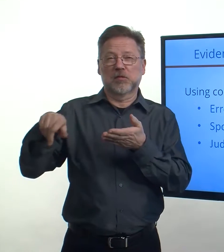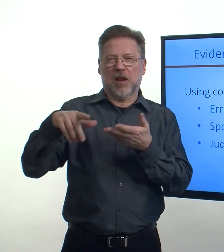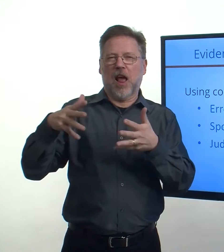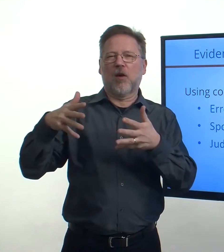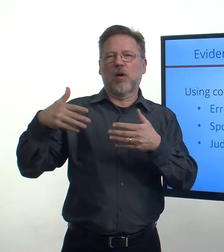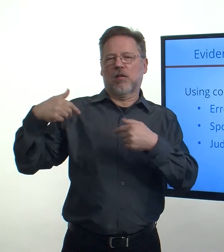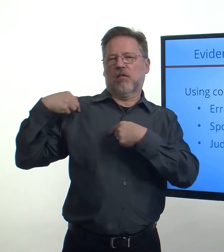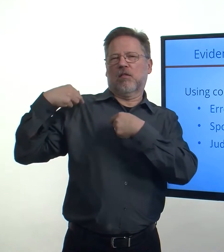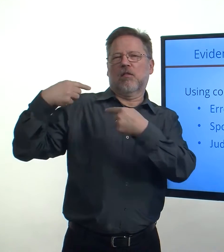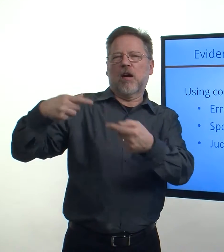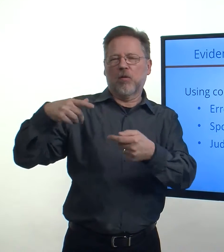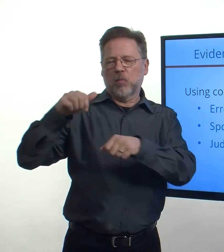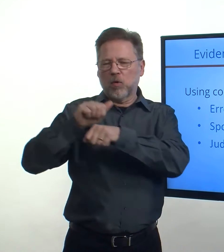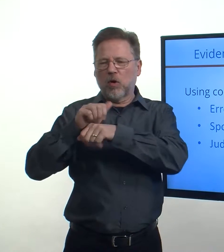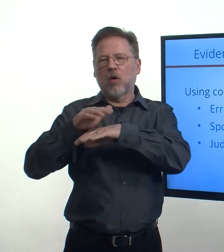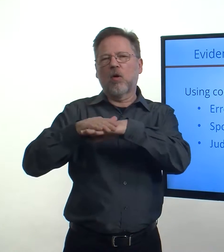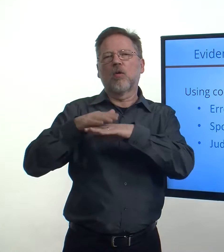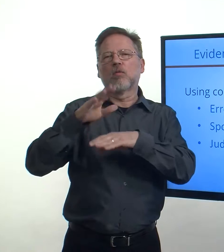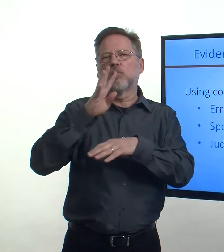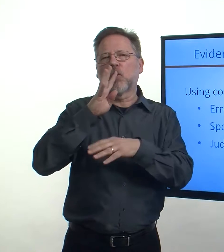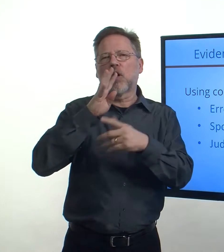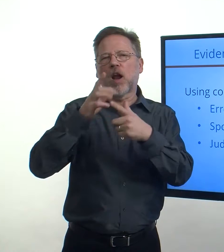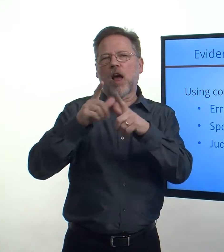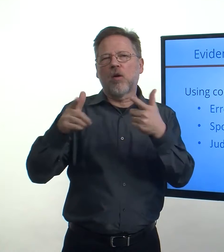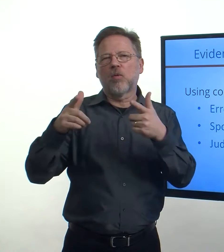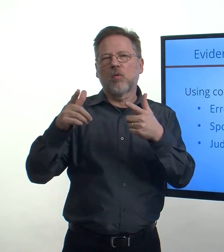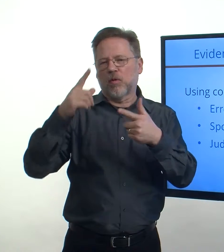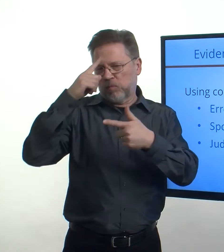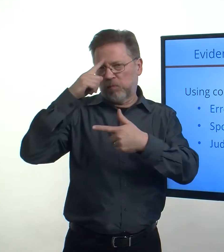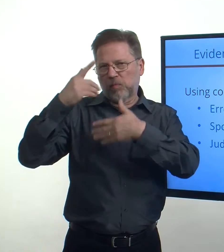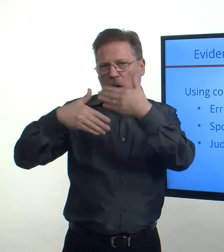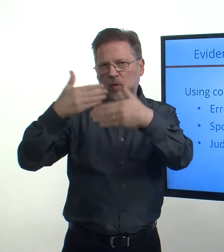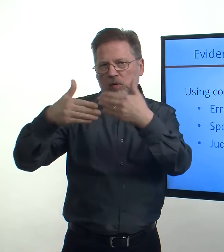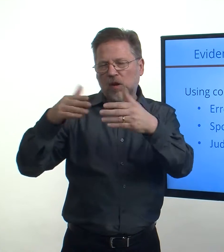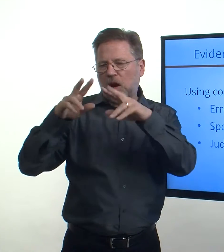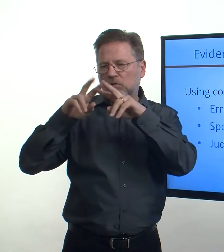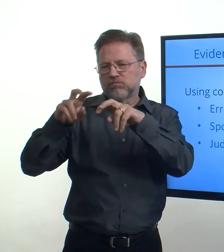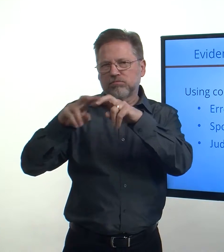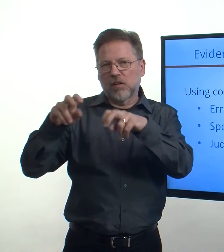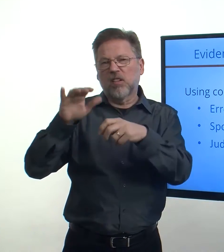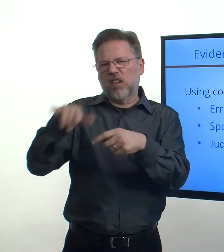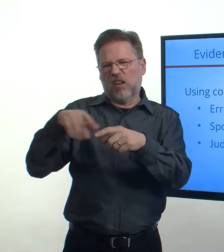Researchers had already done similar studies on spoken language processing, so several